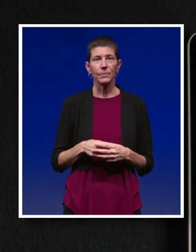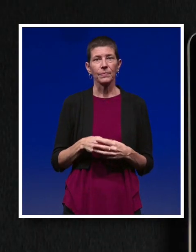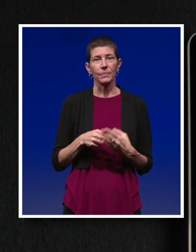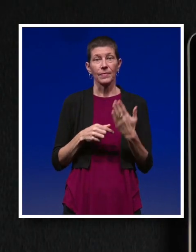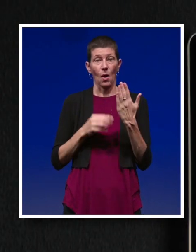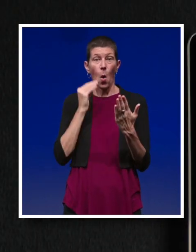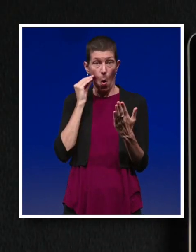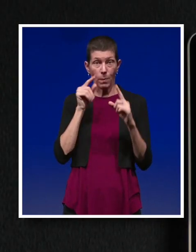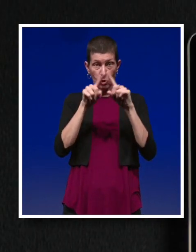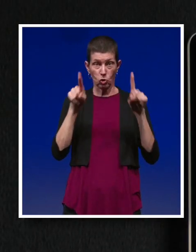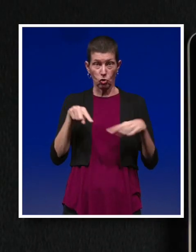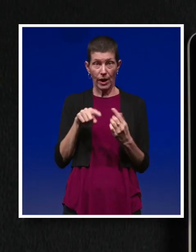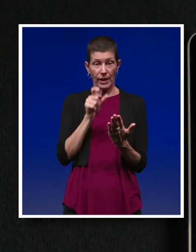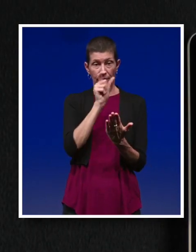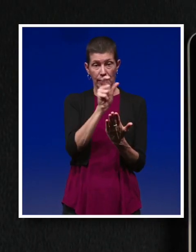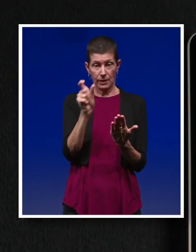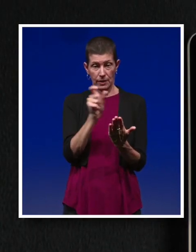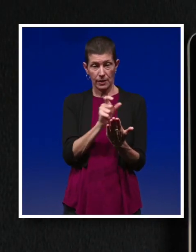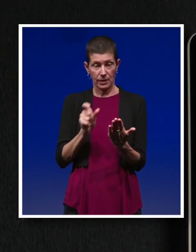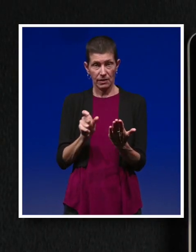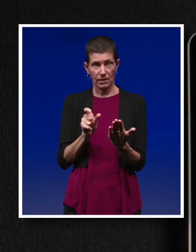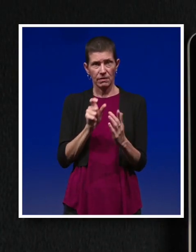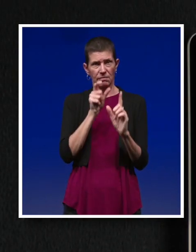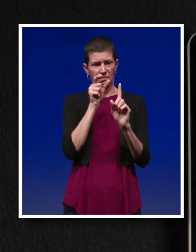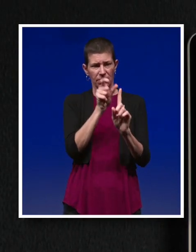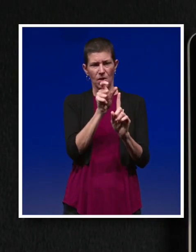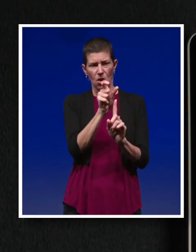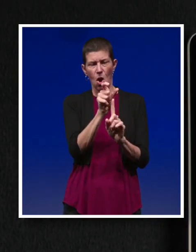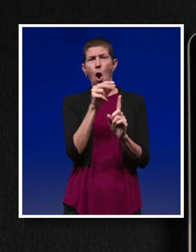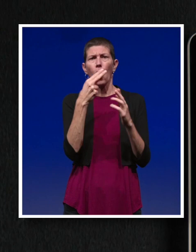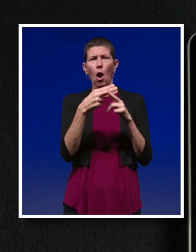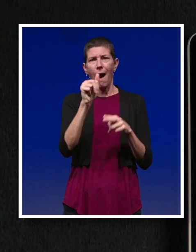Each icon on the home screen is called an app.